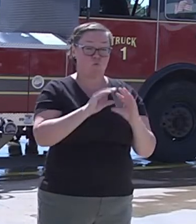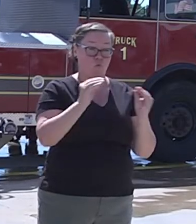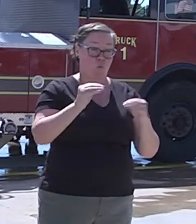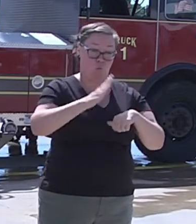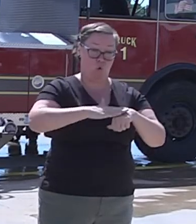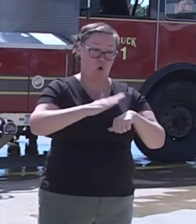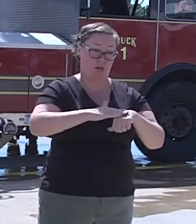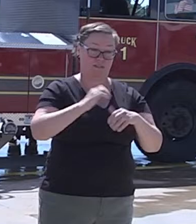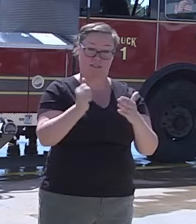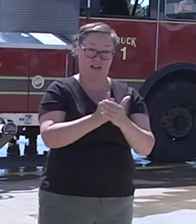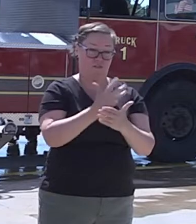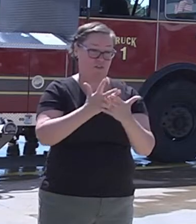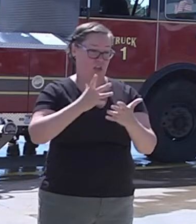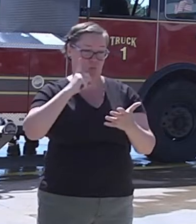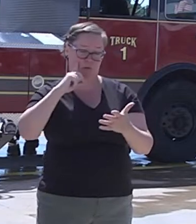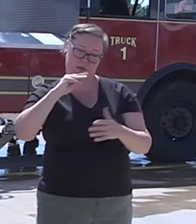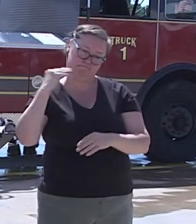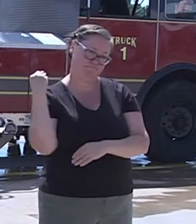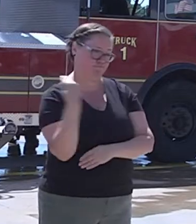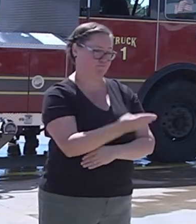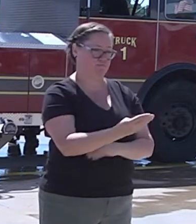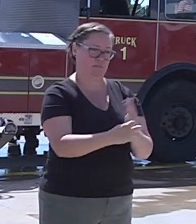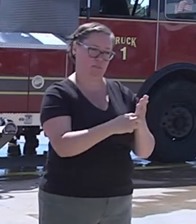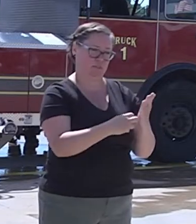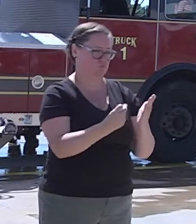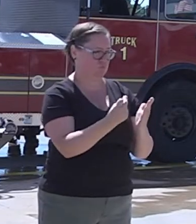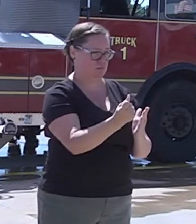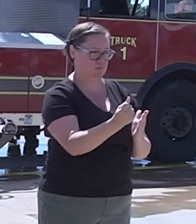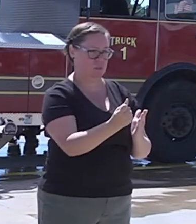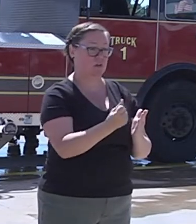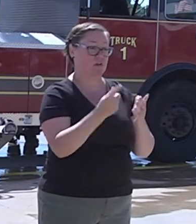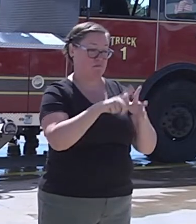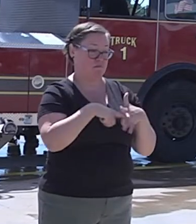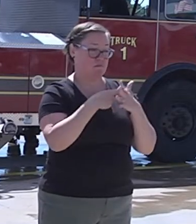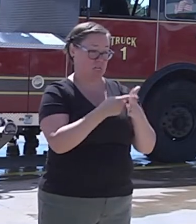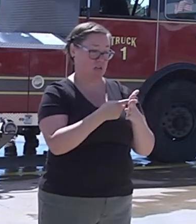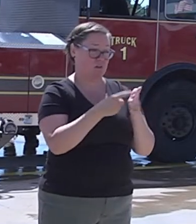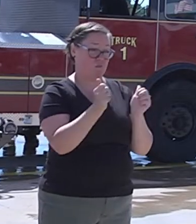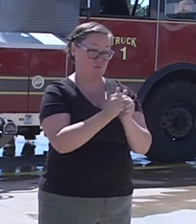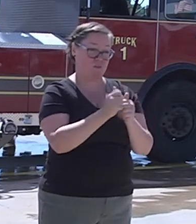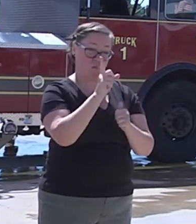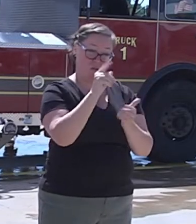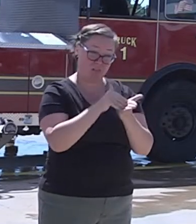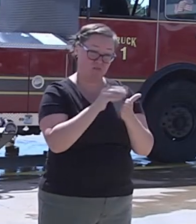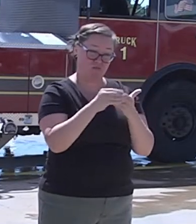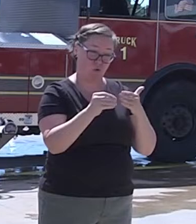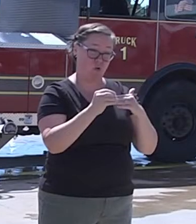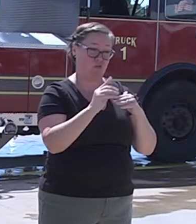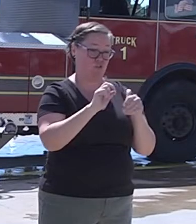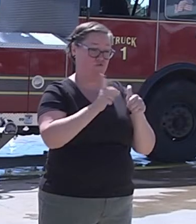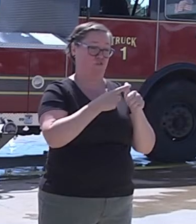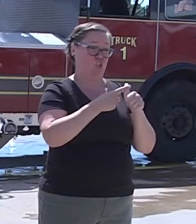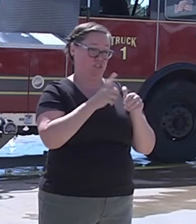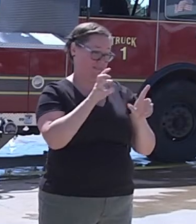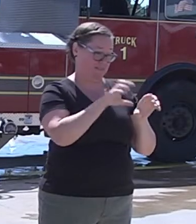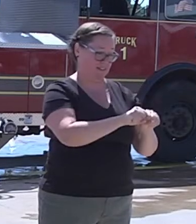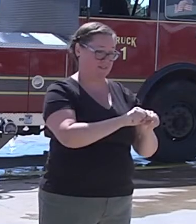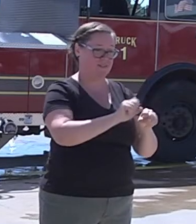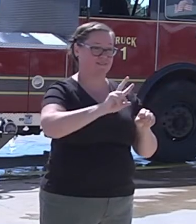will be issued a citation those citations begin at $1,000 for the first offense $1,500 for the second